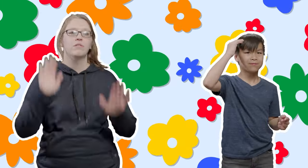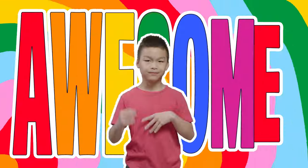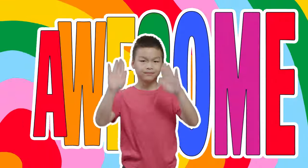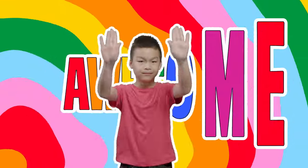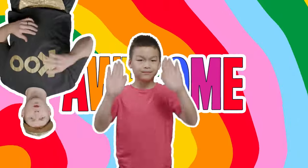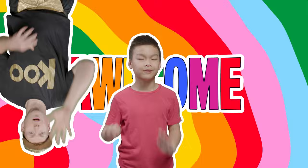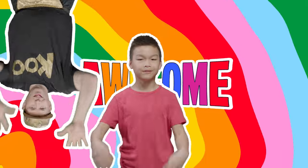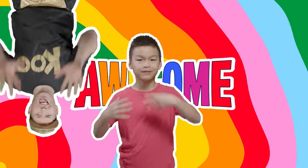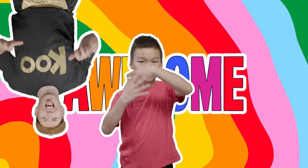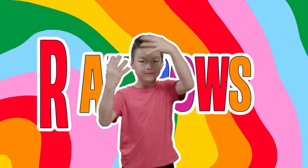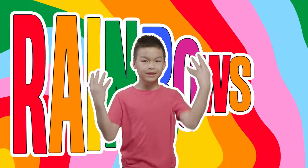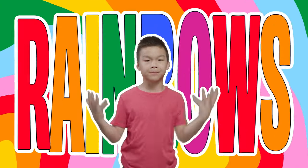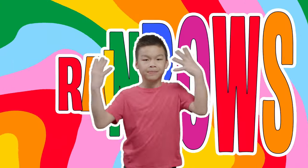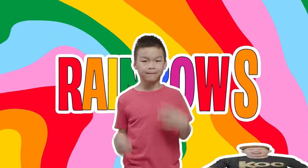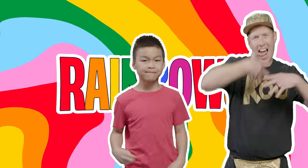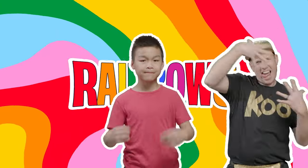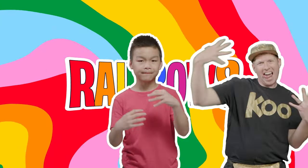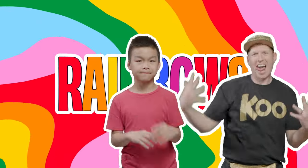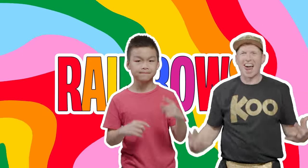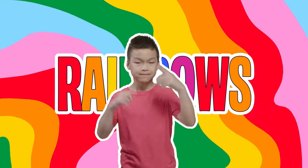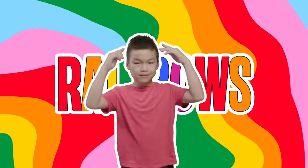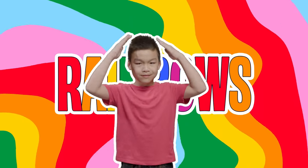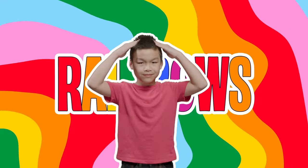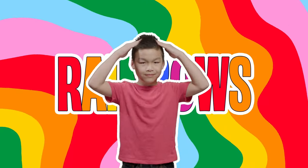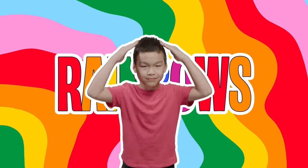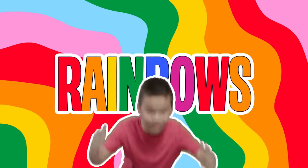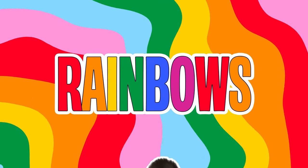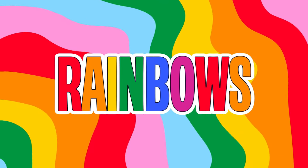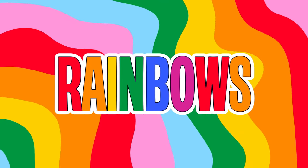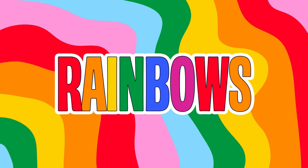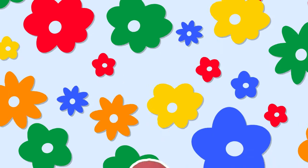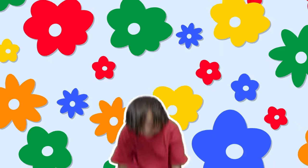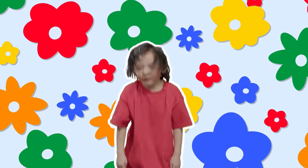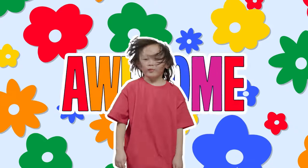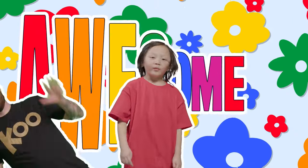Awesome (Awesome) Rainbows (Rainbows) Touch your head, touch your toes